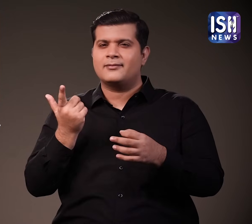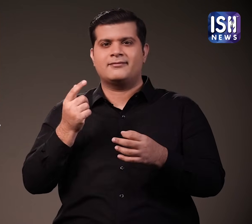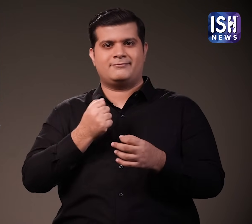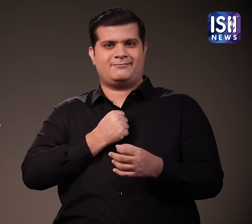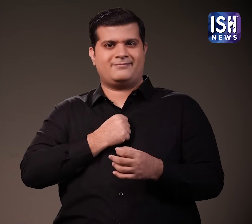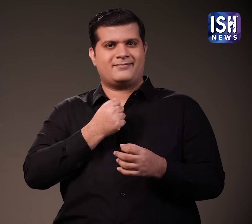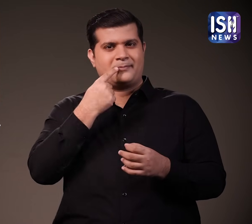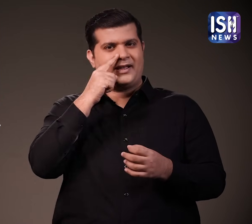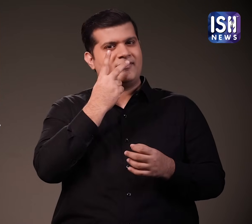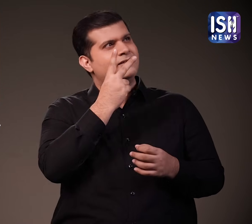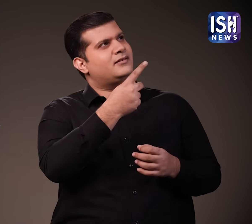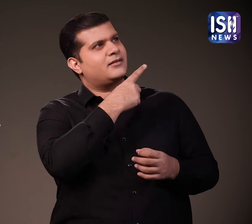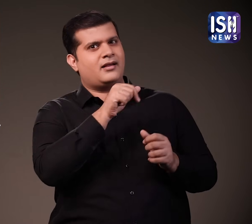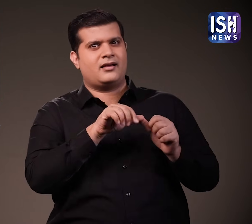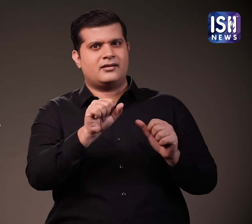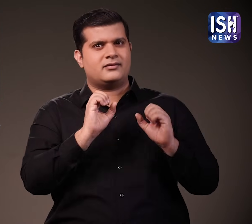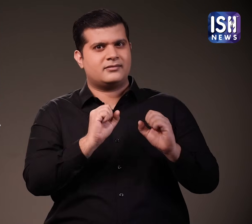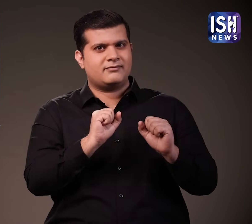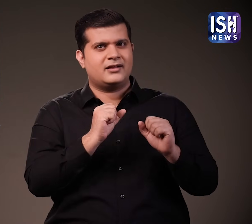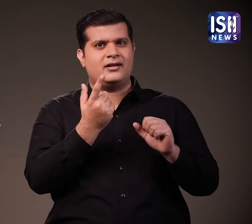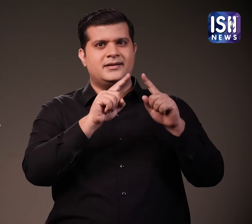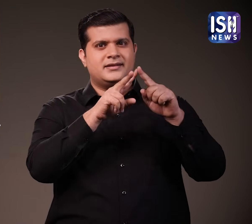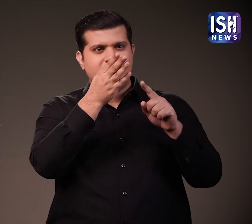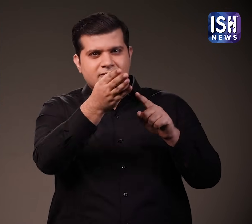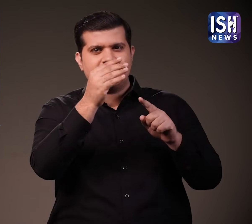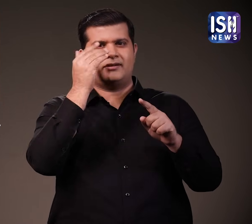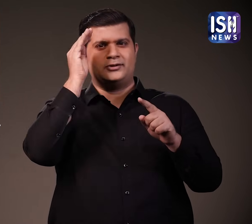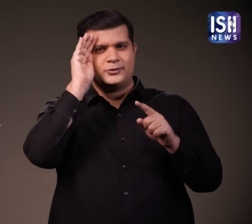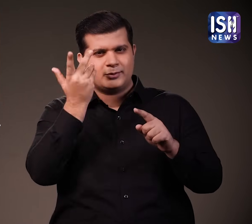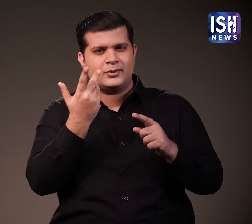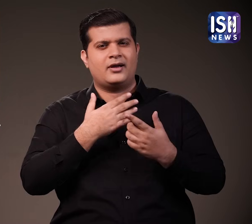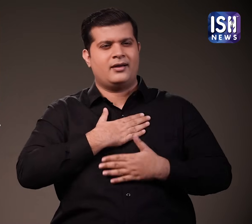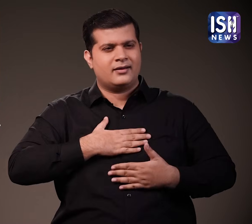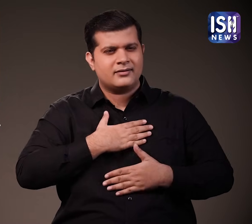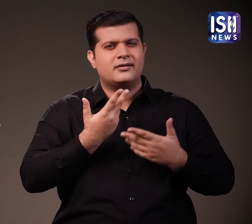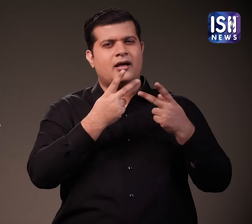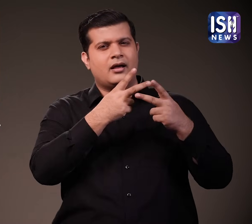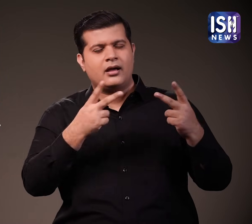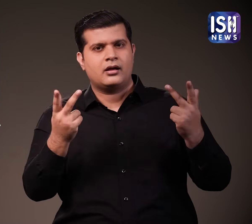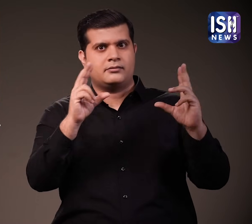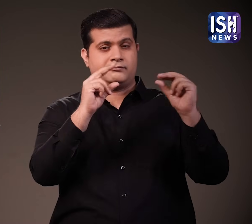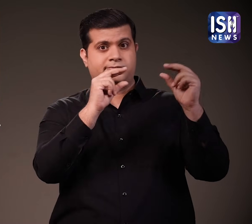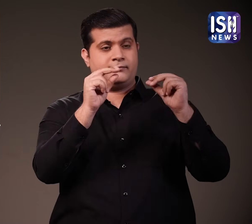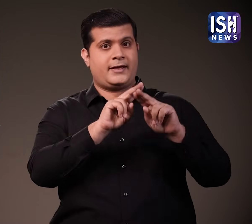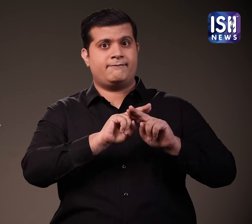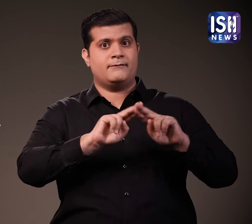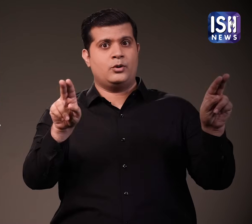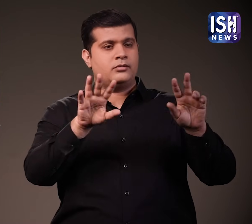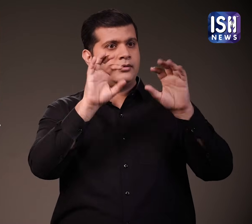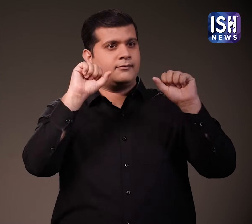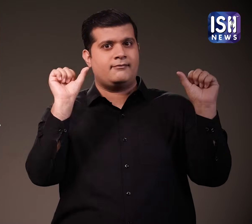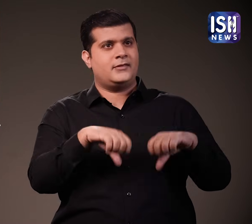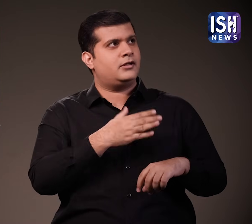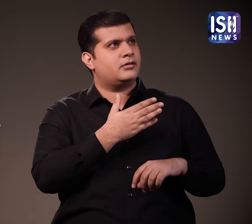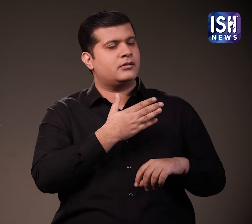Aqil saw his parents suffering. There was no accessiblity on TV, news, entertainment, etc. Everything was in the spoken language.